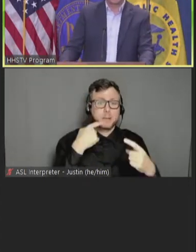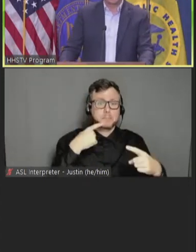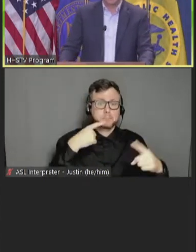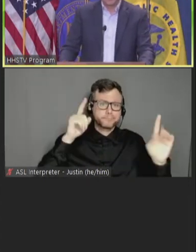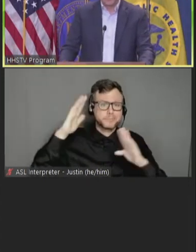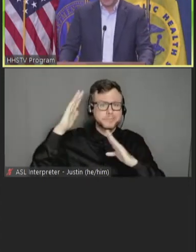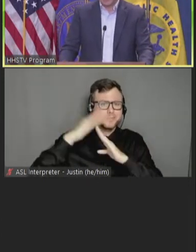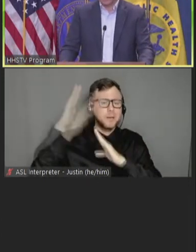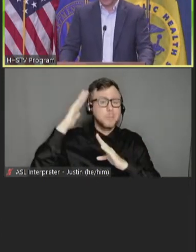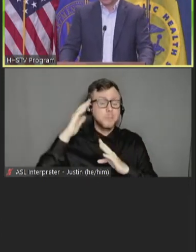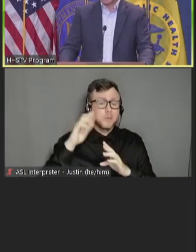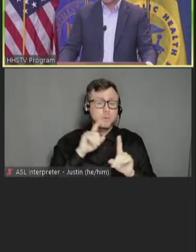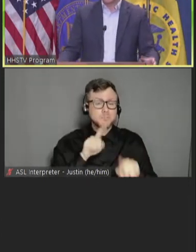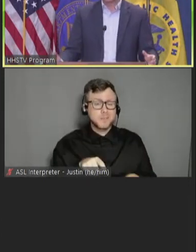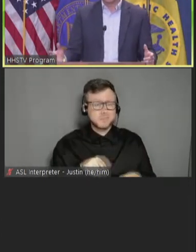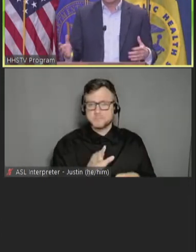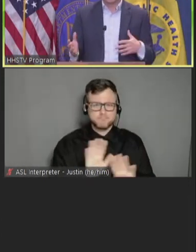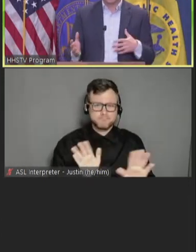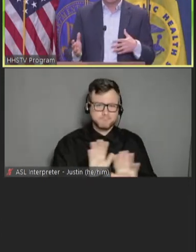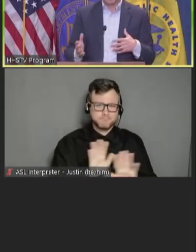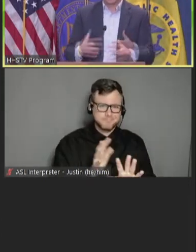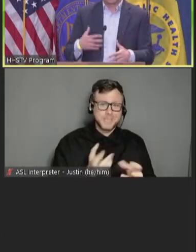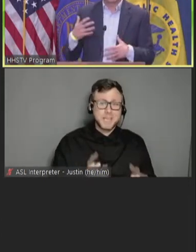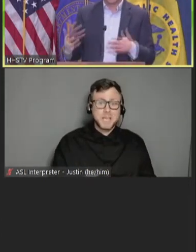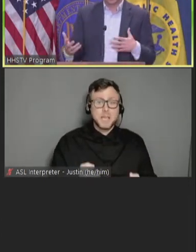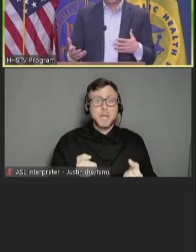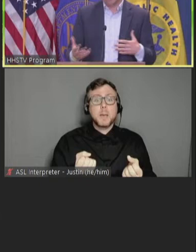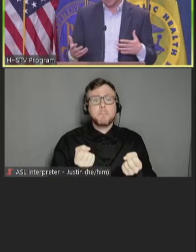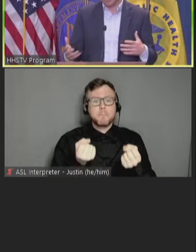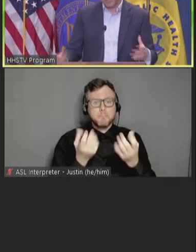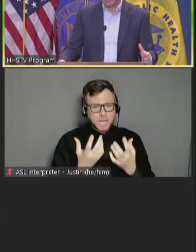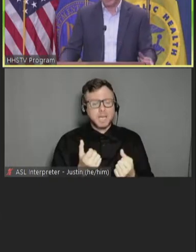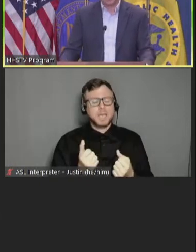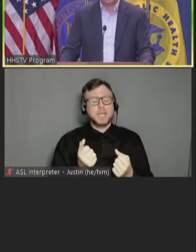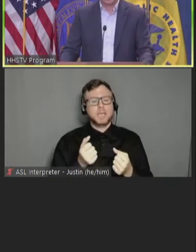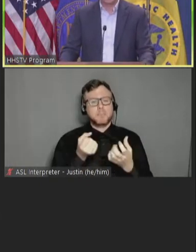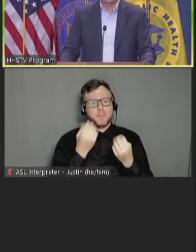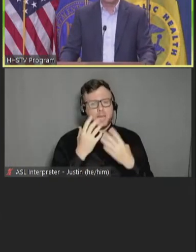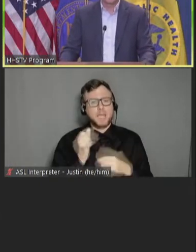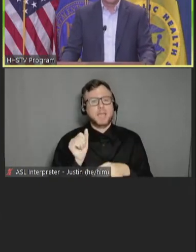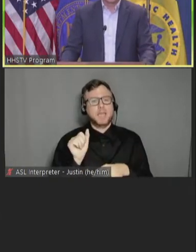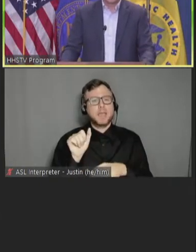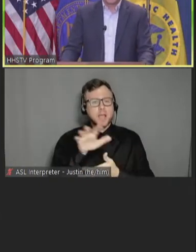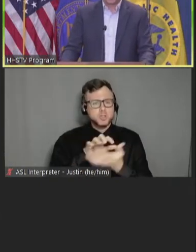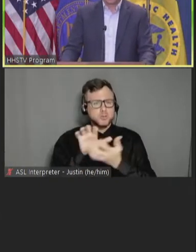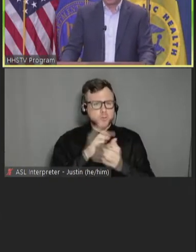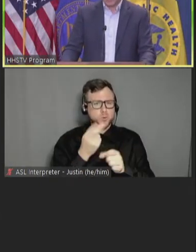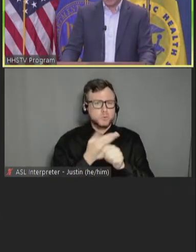And unfortunately, that's how many adjuvants are used at least in preclinical studies. By